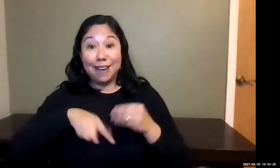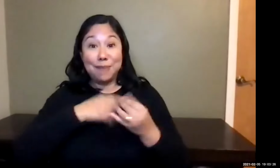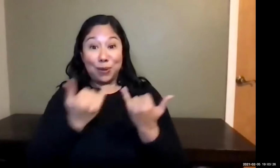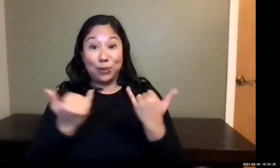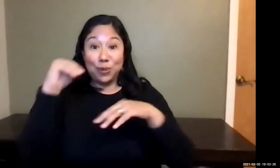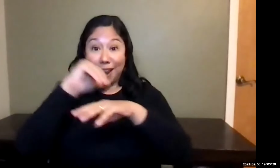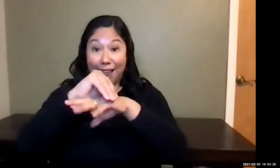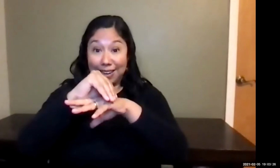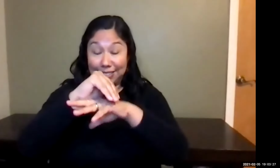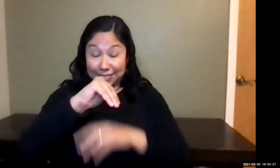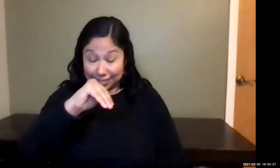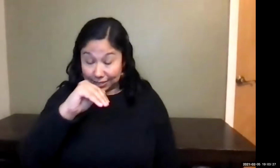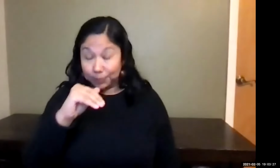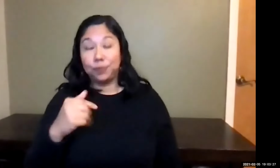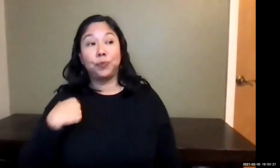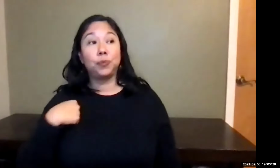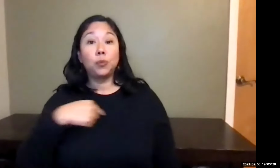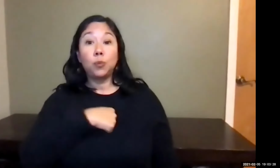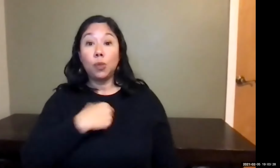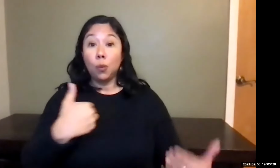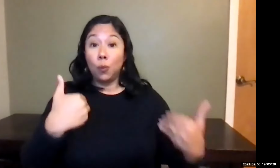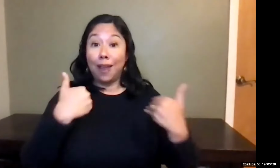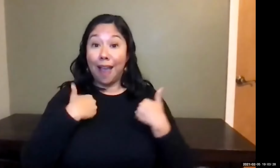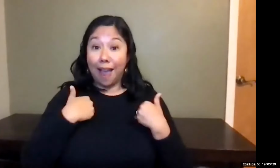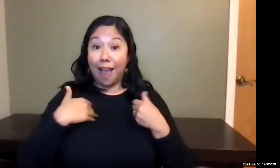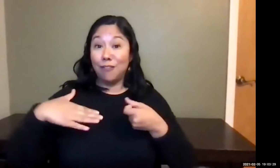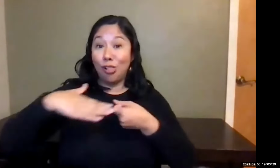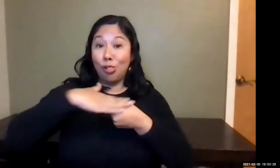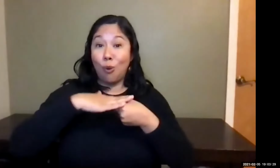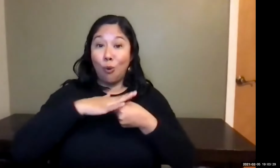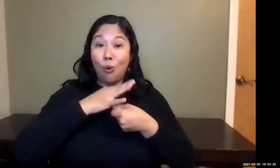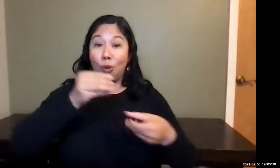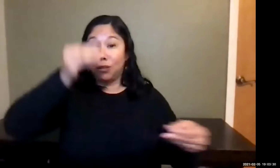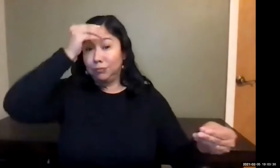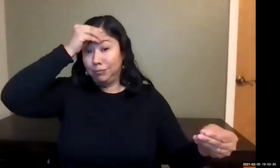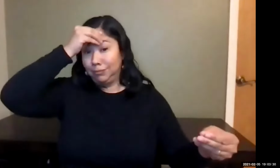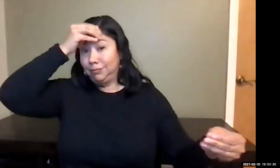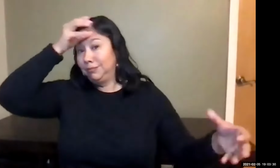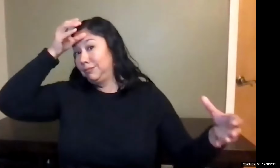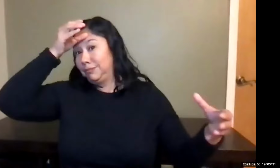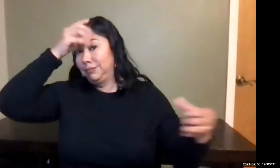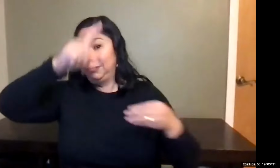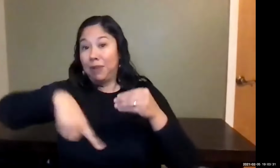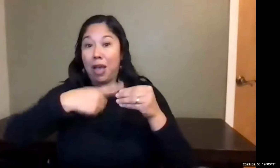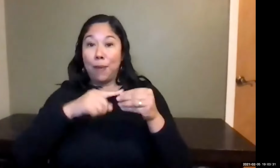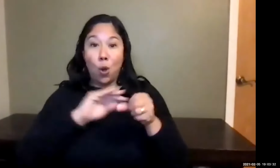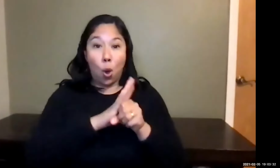We have the local expert on COVID, Dr. Sayone.